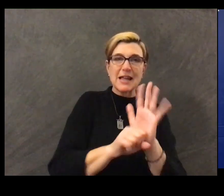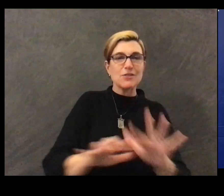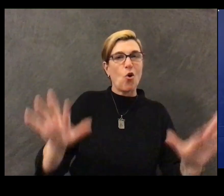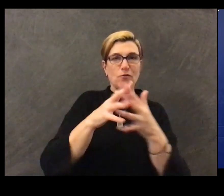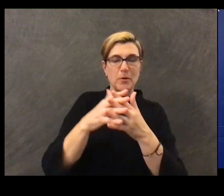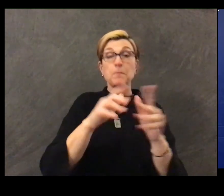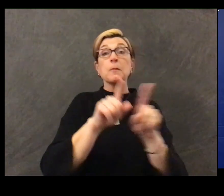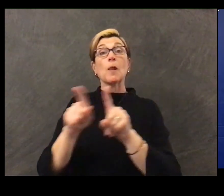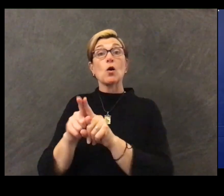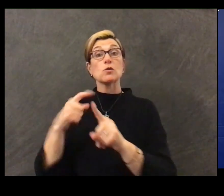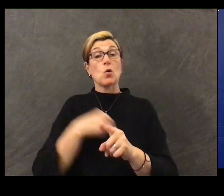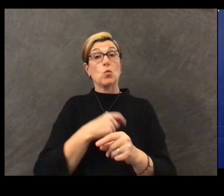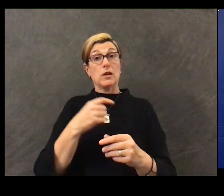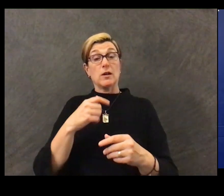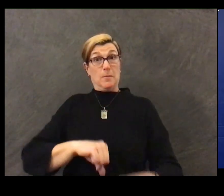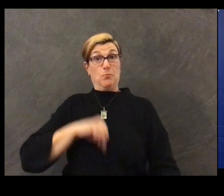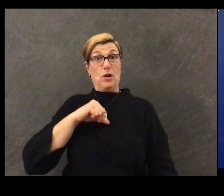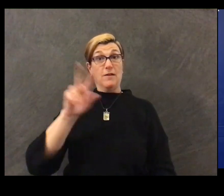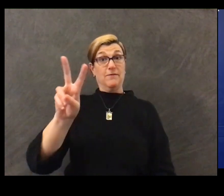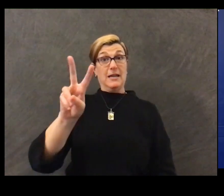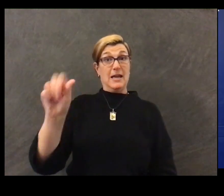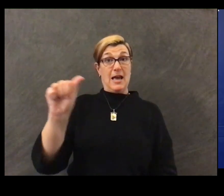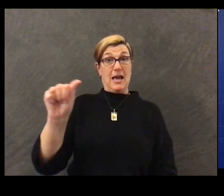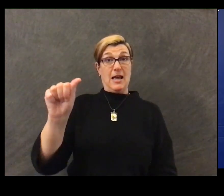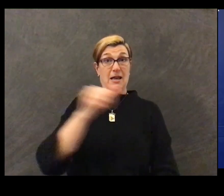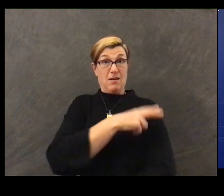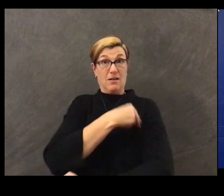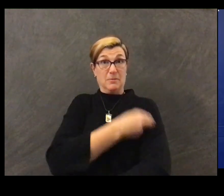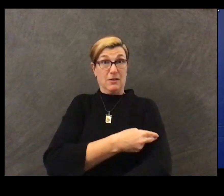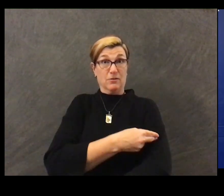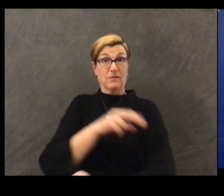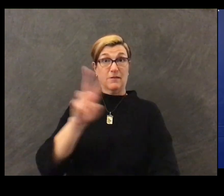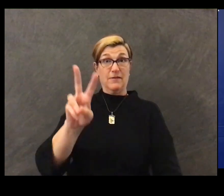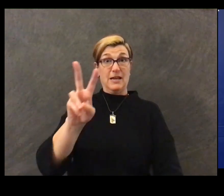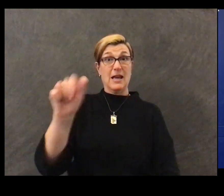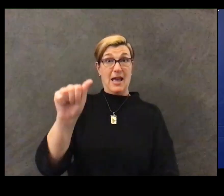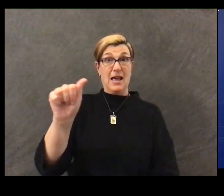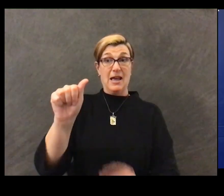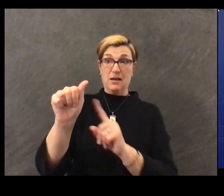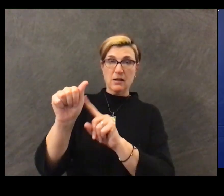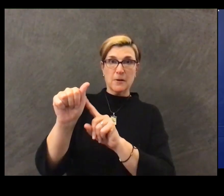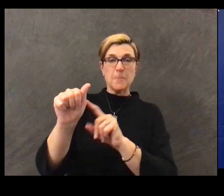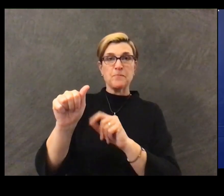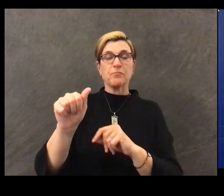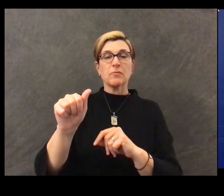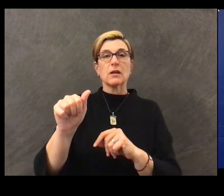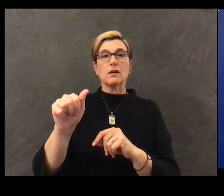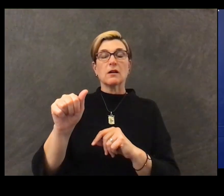team at the VA and the VA has has addressed its capacity issues it's not